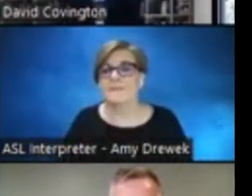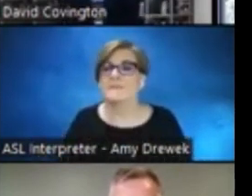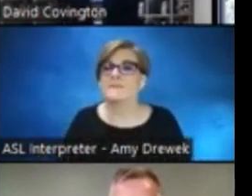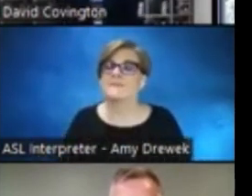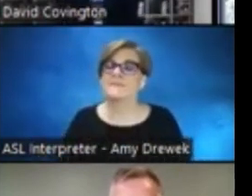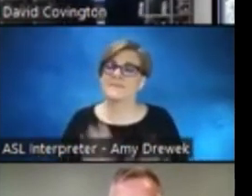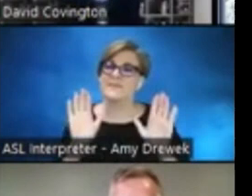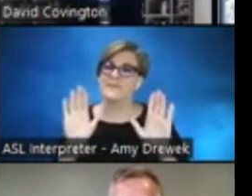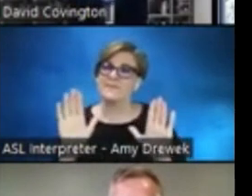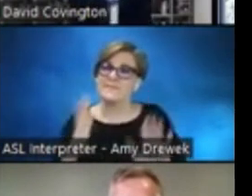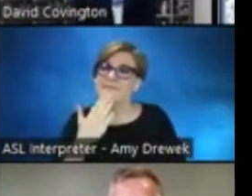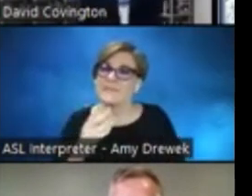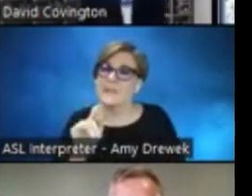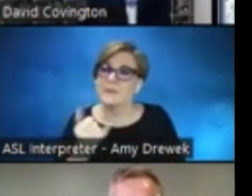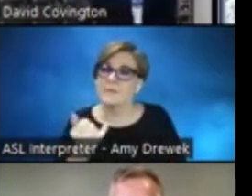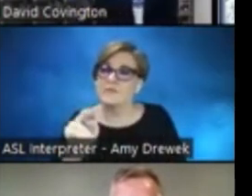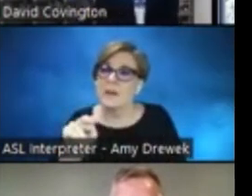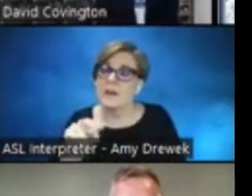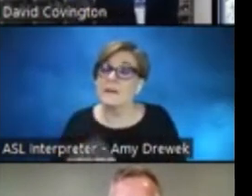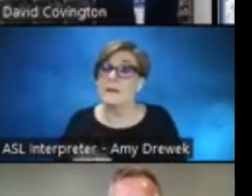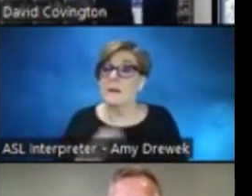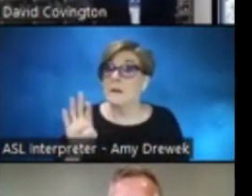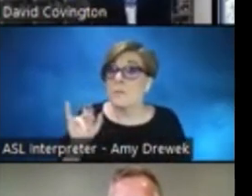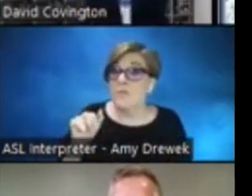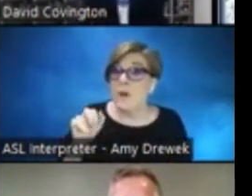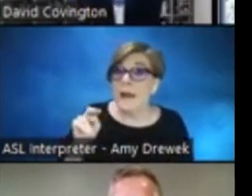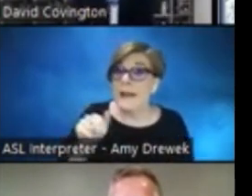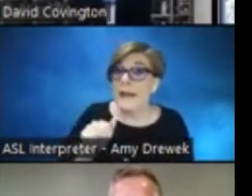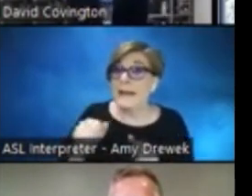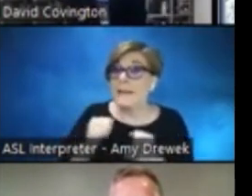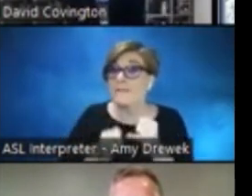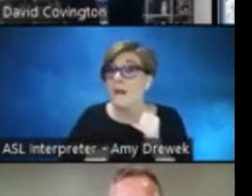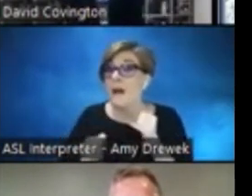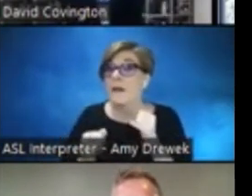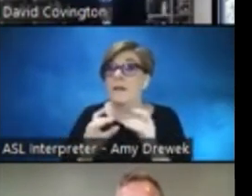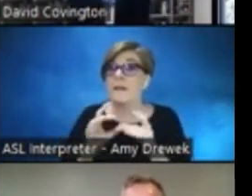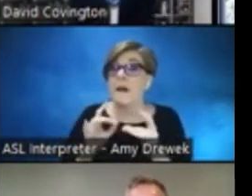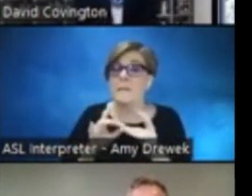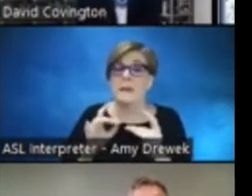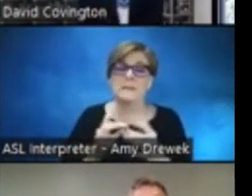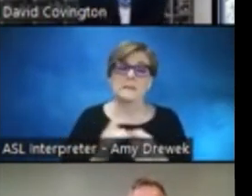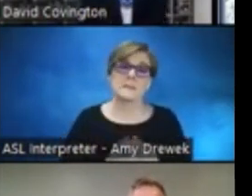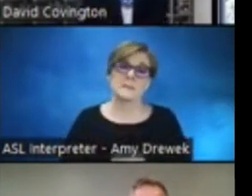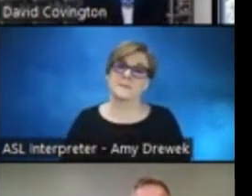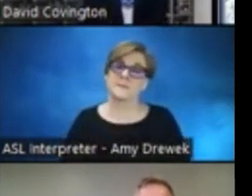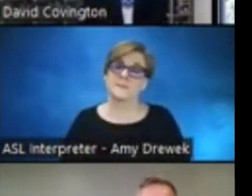THANK YOU. ANY COMMENTS, BRIAN?